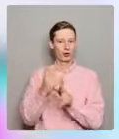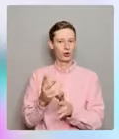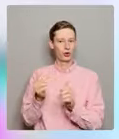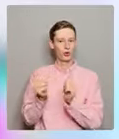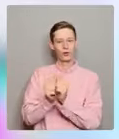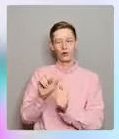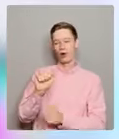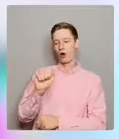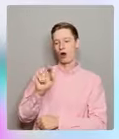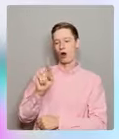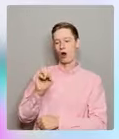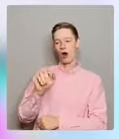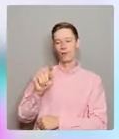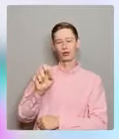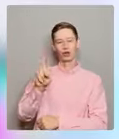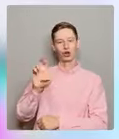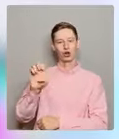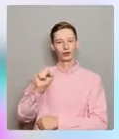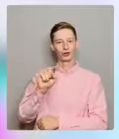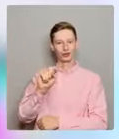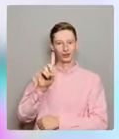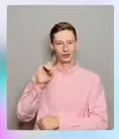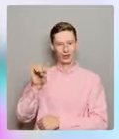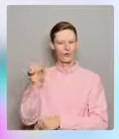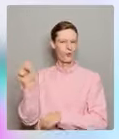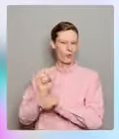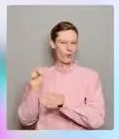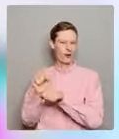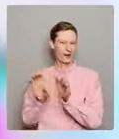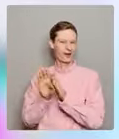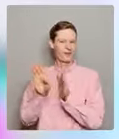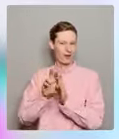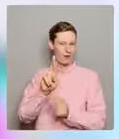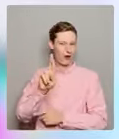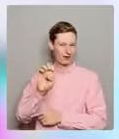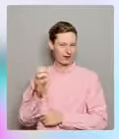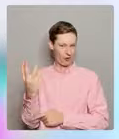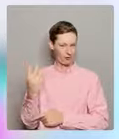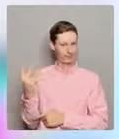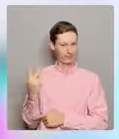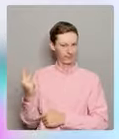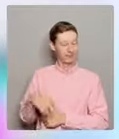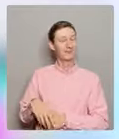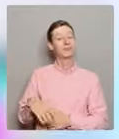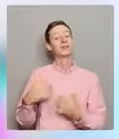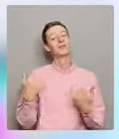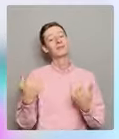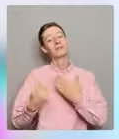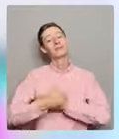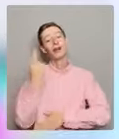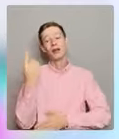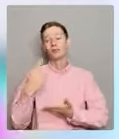from Armature Studio on Resident Evil 4. Together, we're going to talk about considerations to help make your game more inclusive,